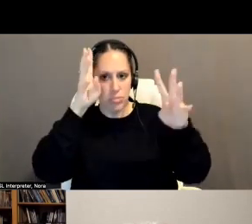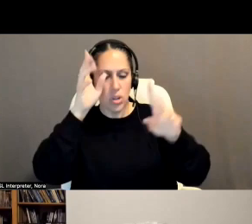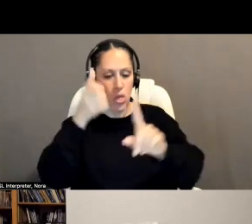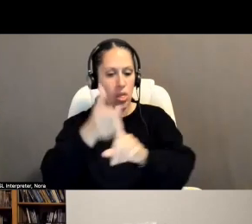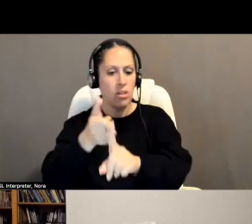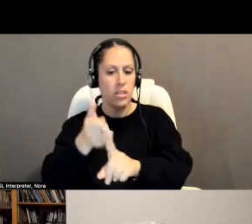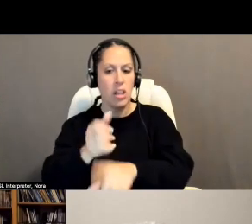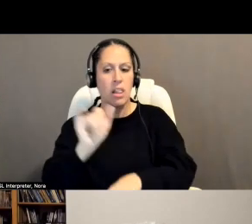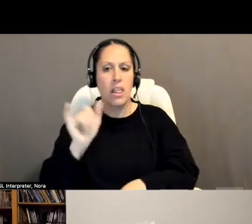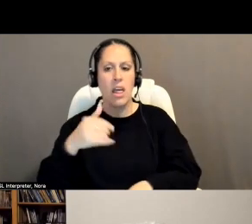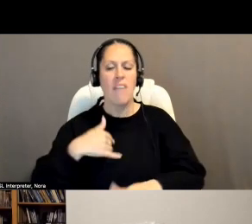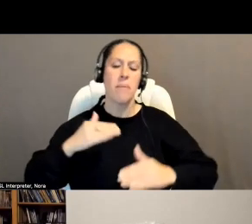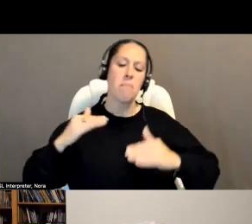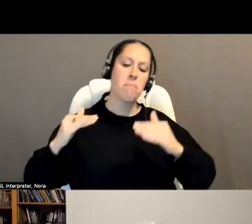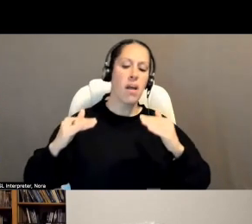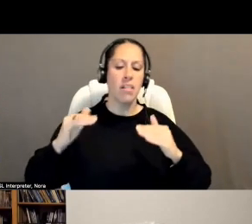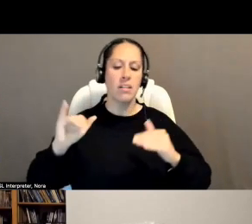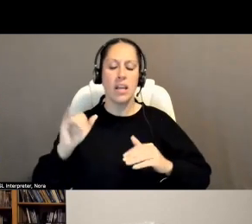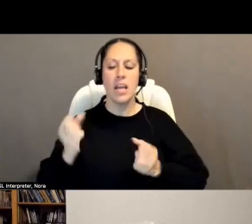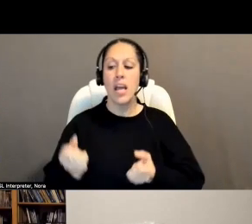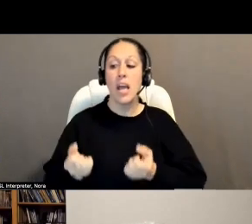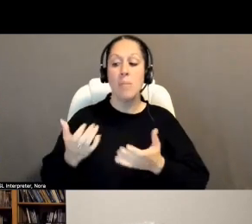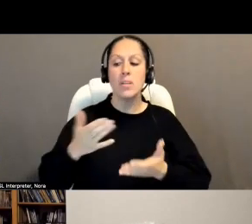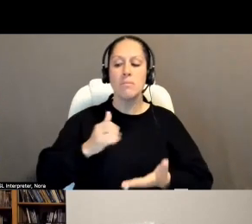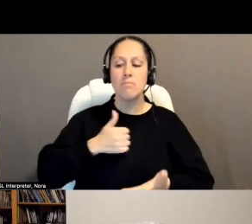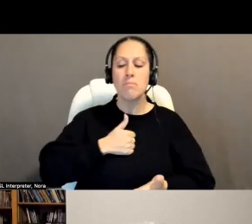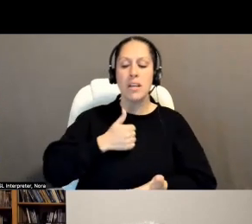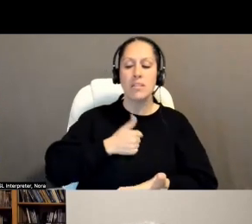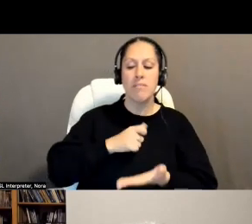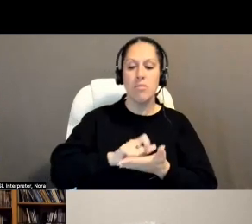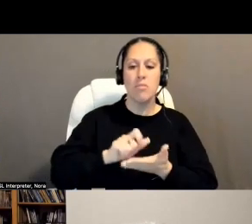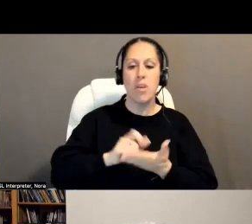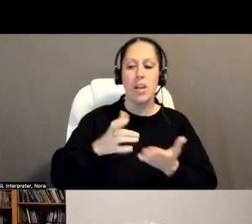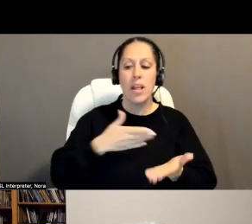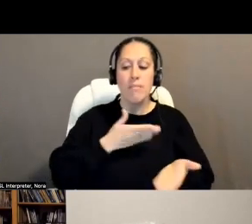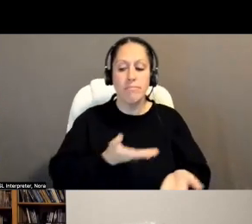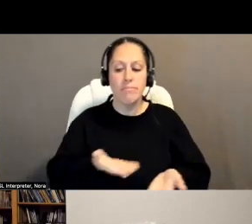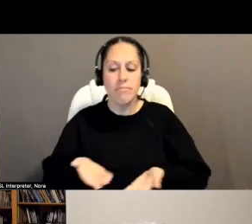like a balance of, like, how much of myself as a writer am I bringing to this, versus